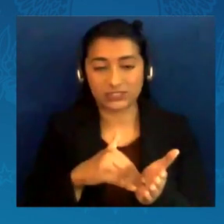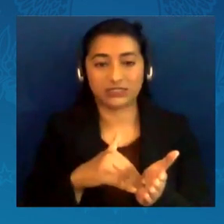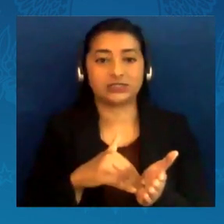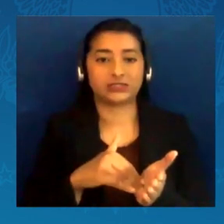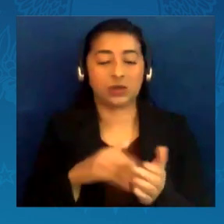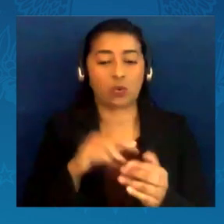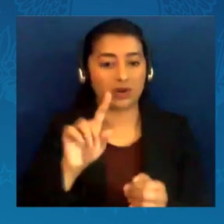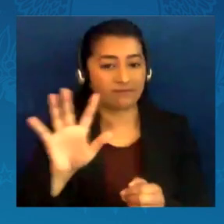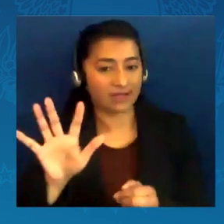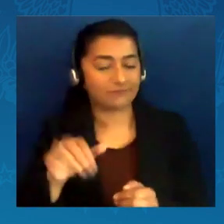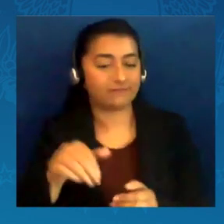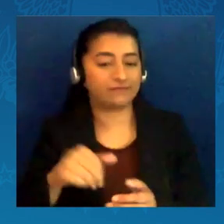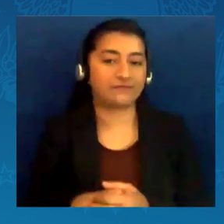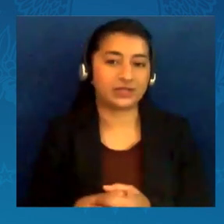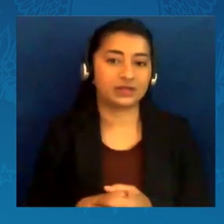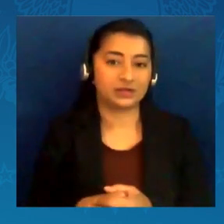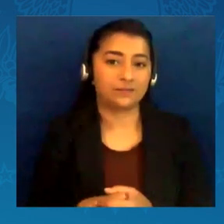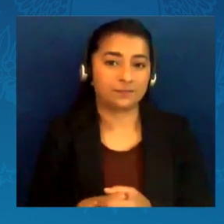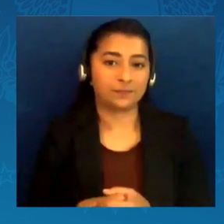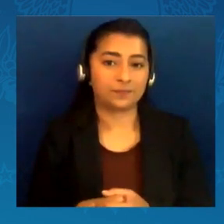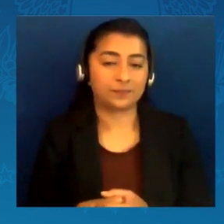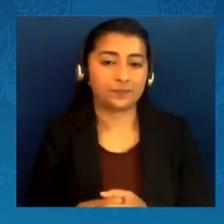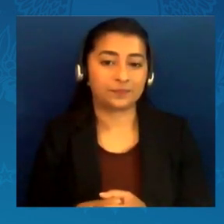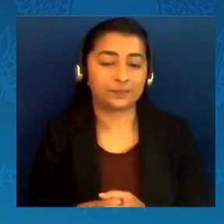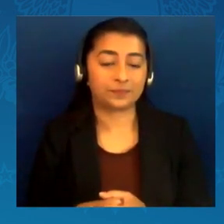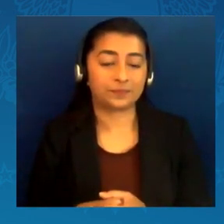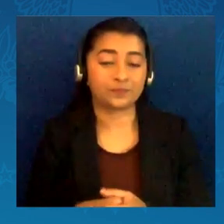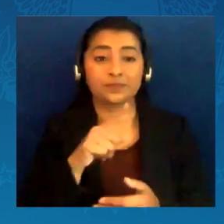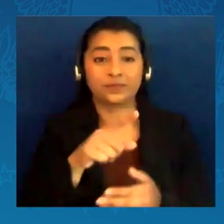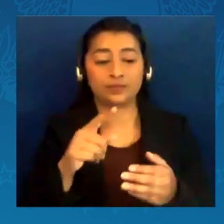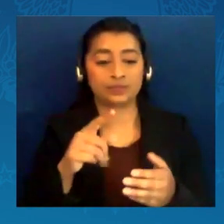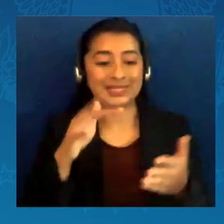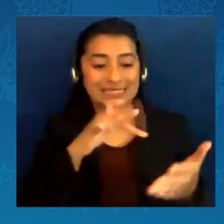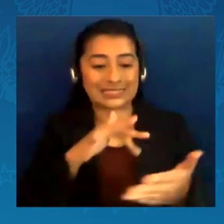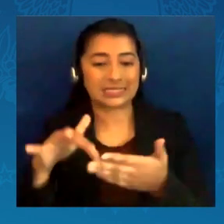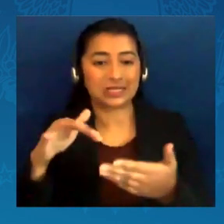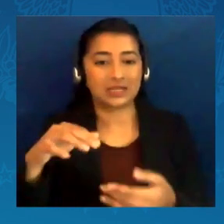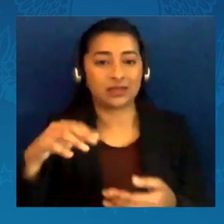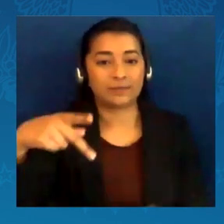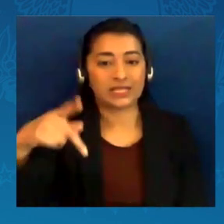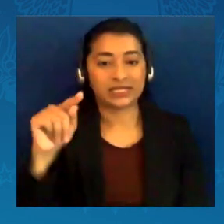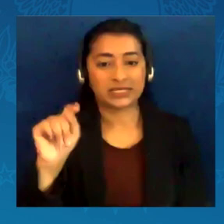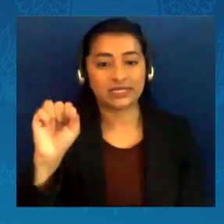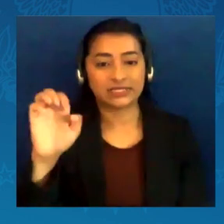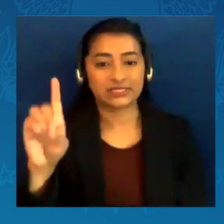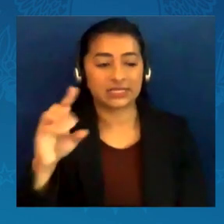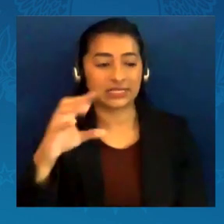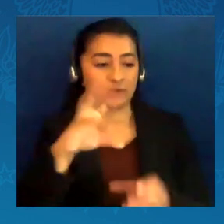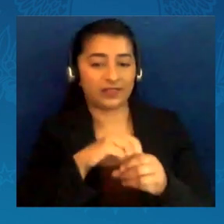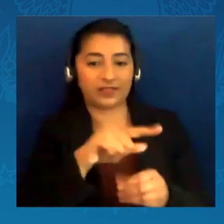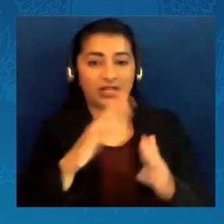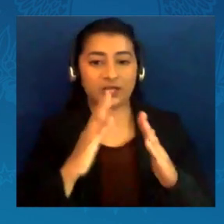And she studied the post-traumatic stress disorder in that community and studied it in a clinical way